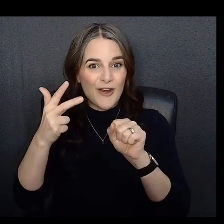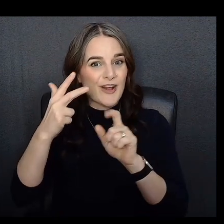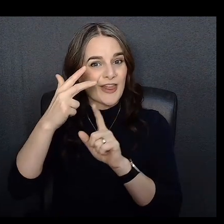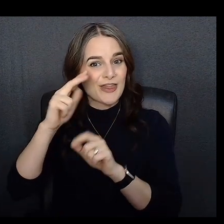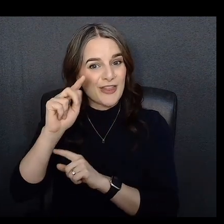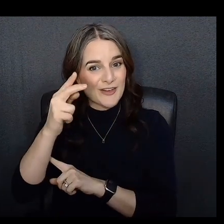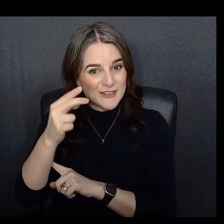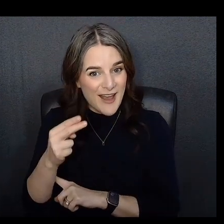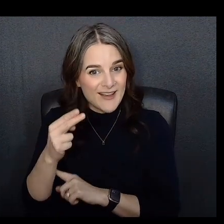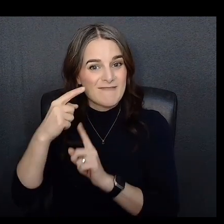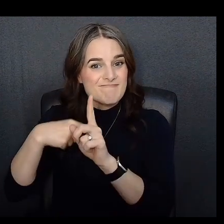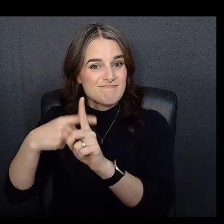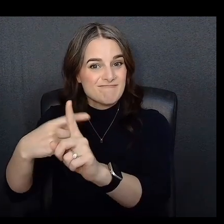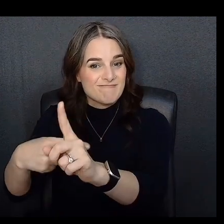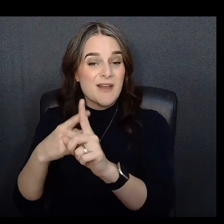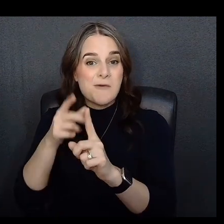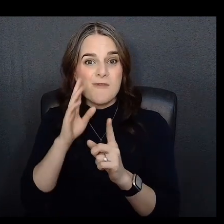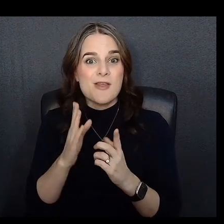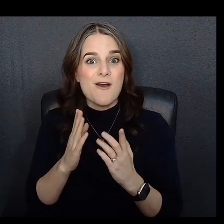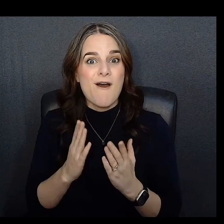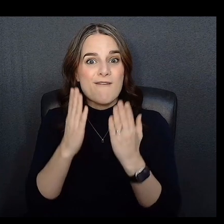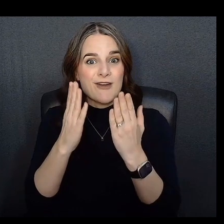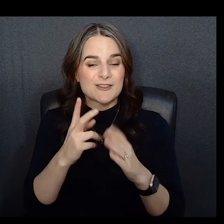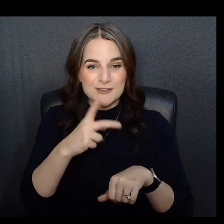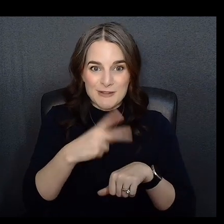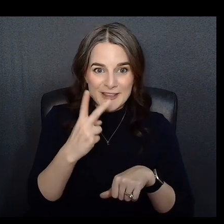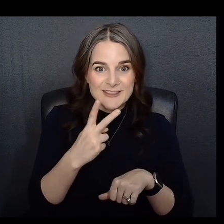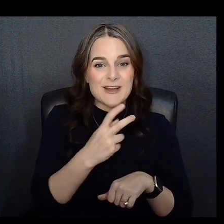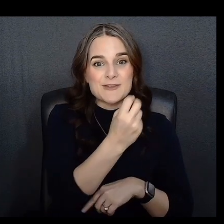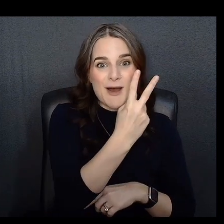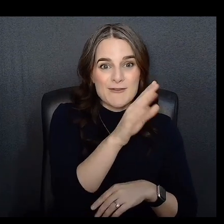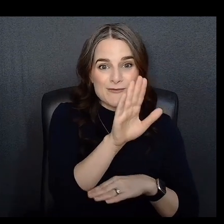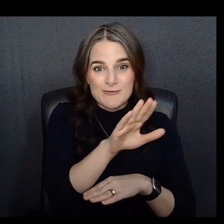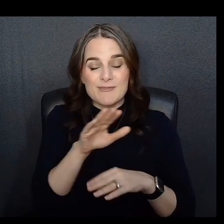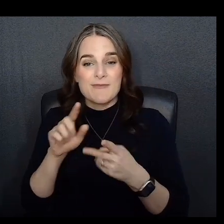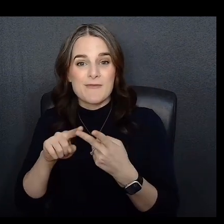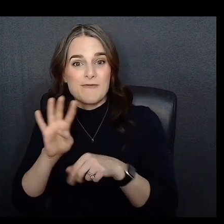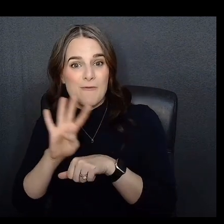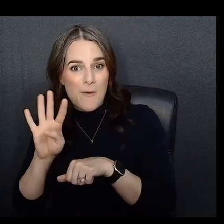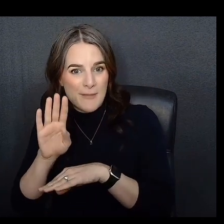and is being offered at two times-- 12:00 noon and 4:00 PM. This series is part of the Tech Accelerator